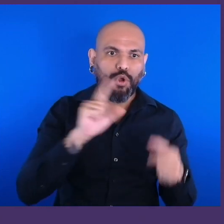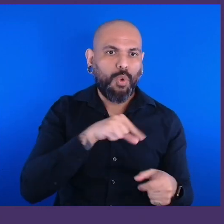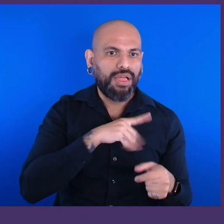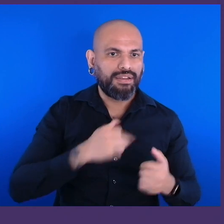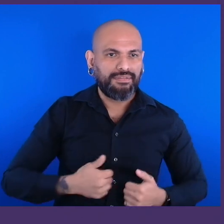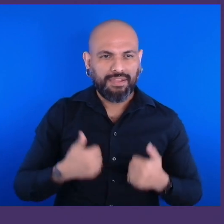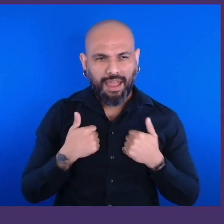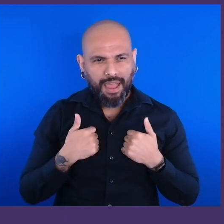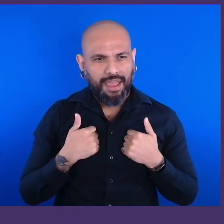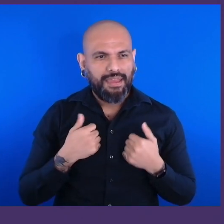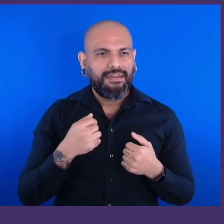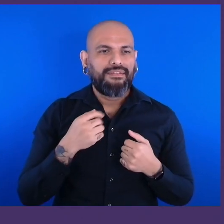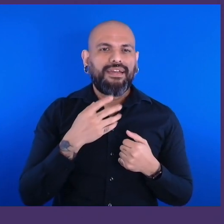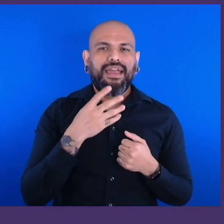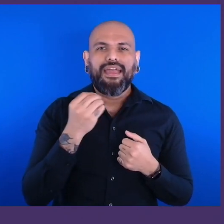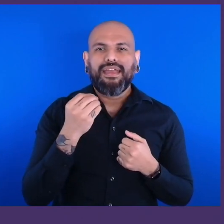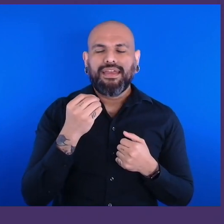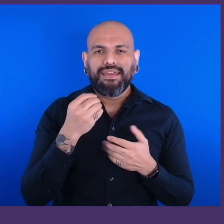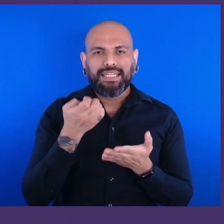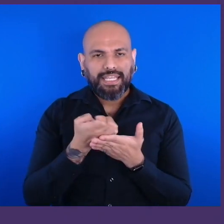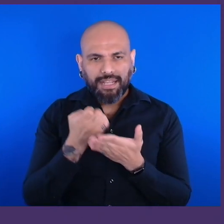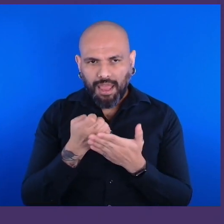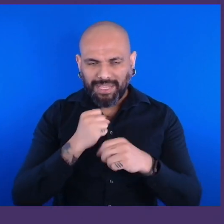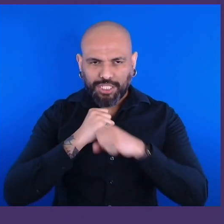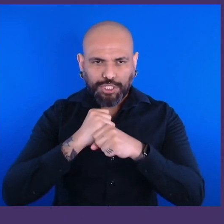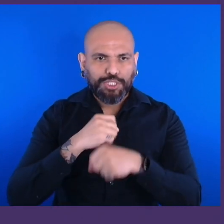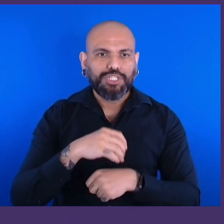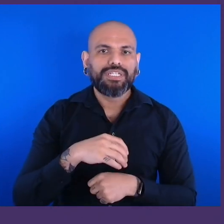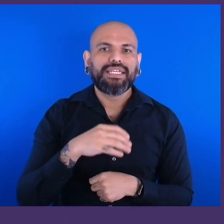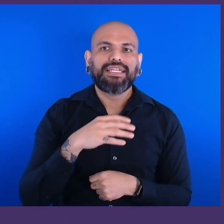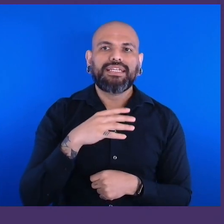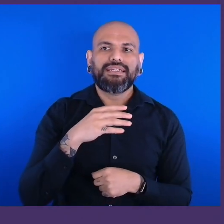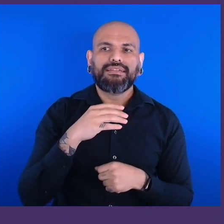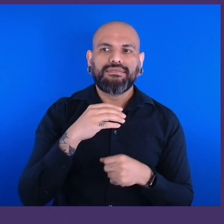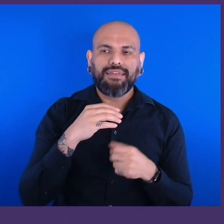economic security and prosperity for everyone,